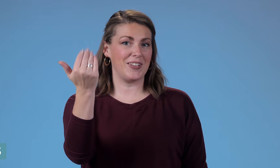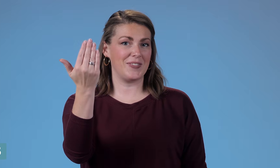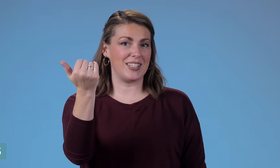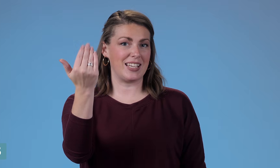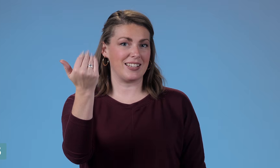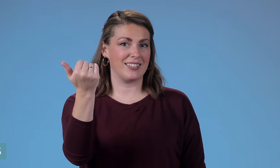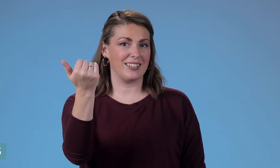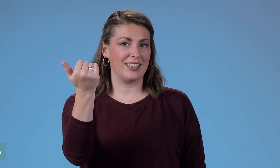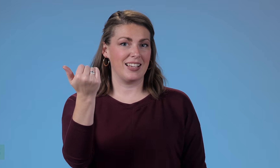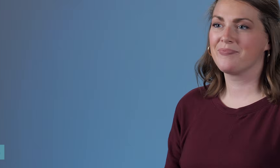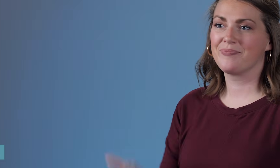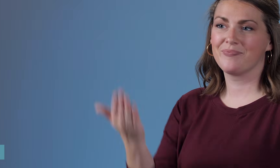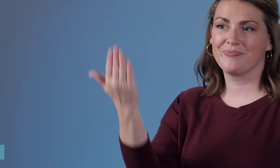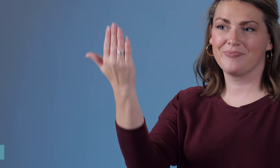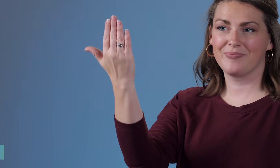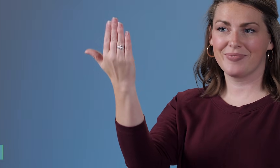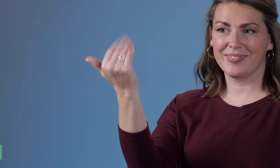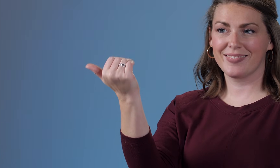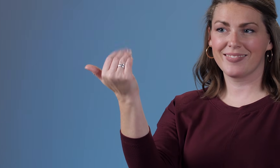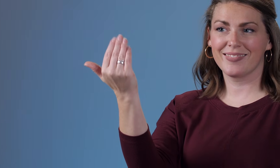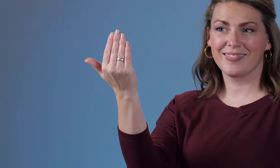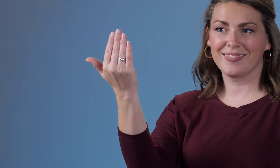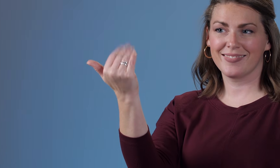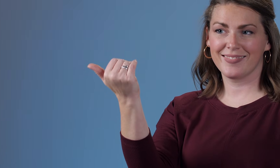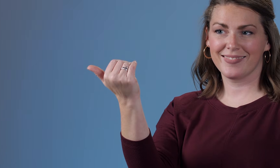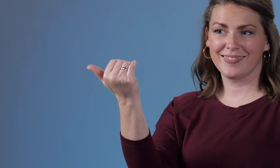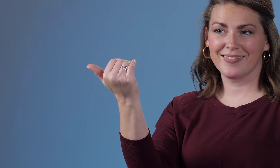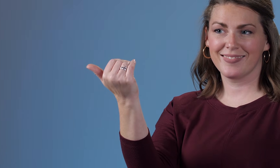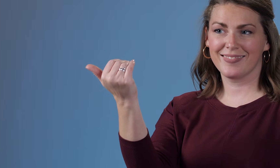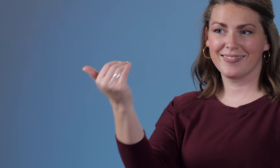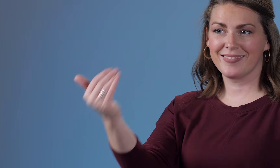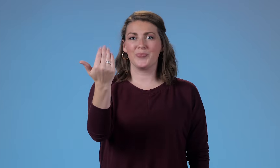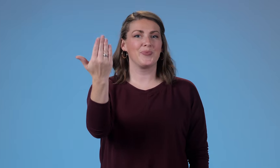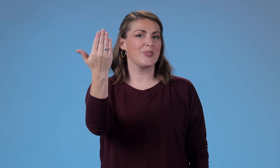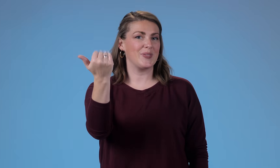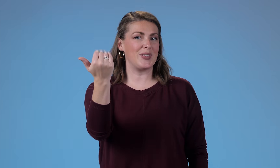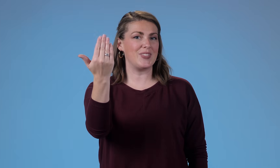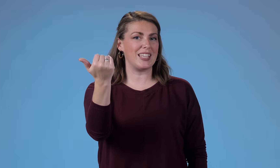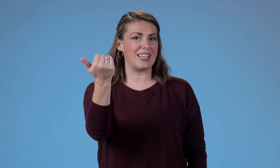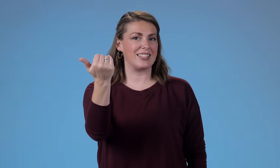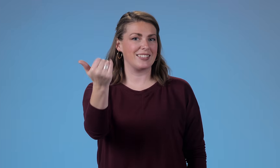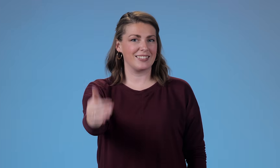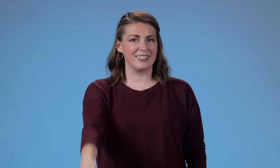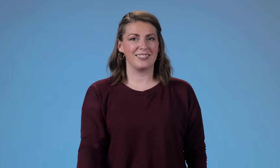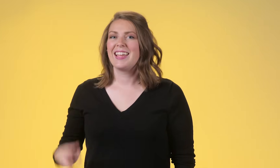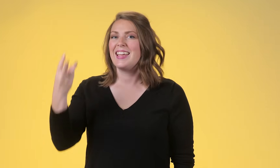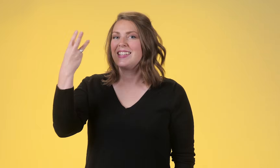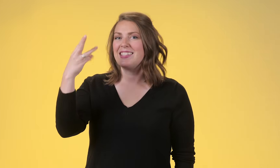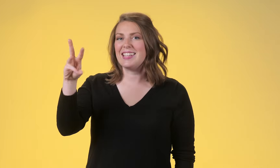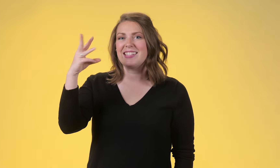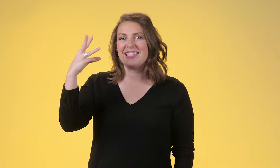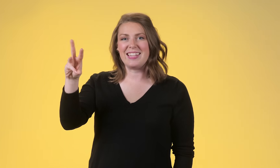fifteen it's the number five moving in towards yourself 15. Sixteen